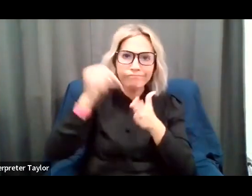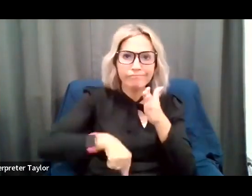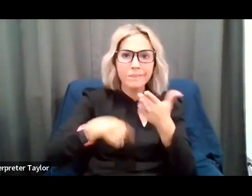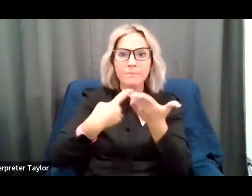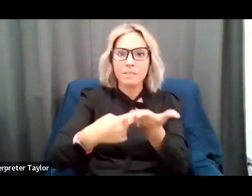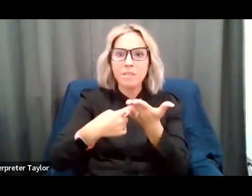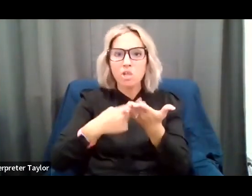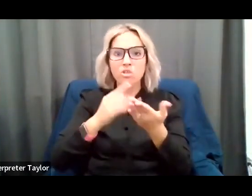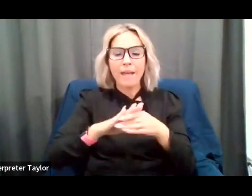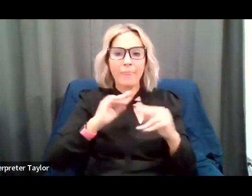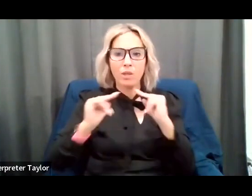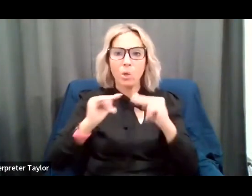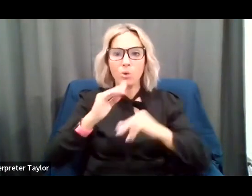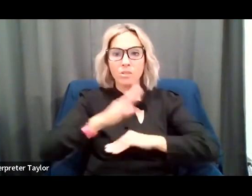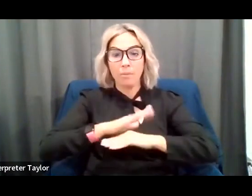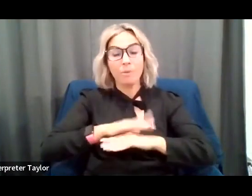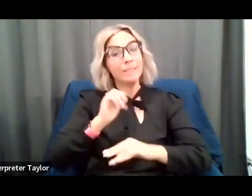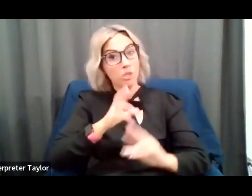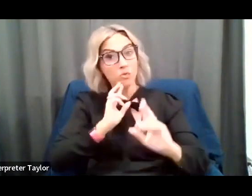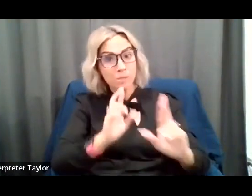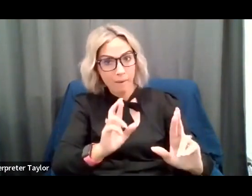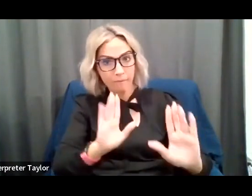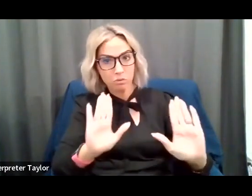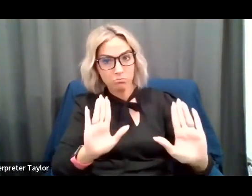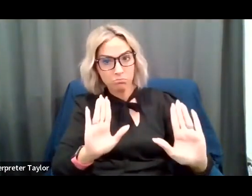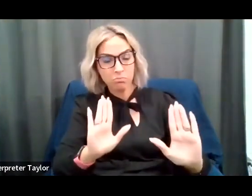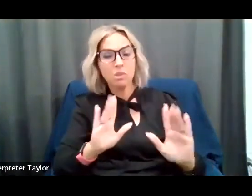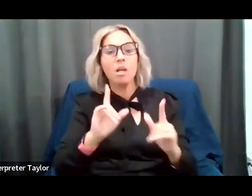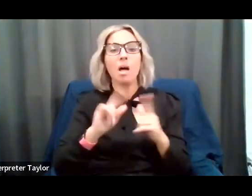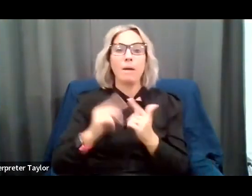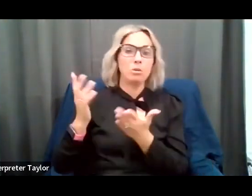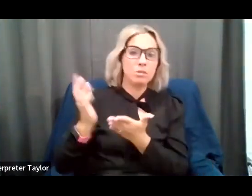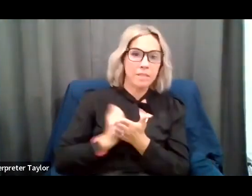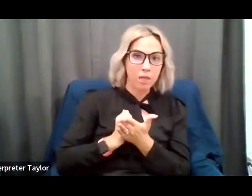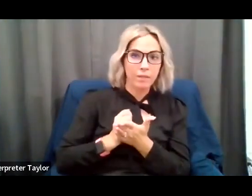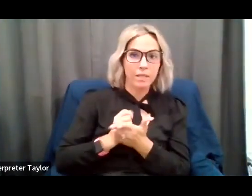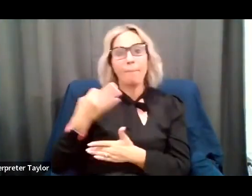but respectful, surrounding salaries and benefits.